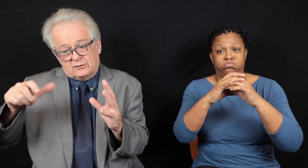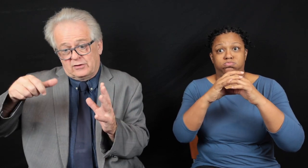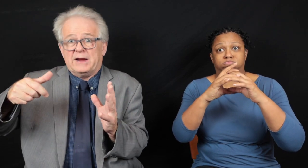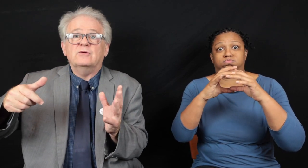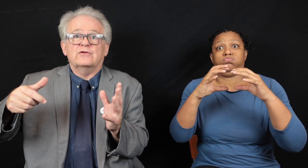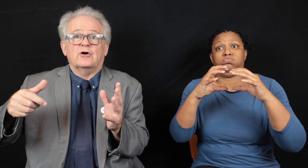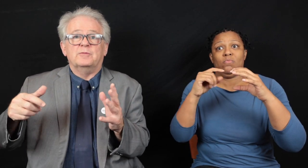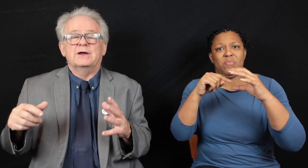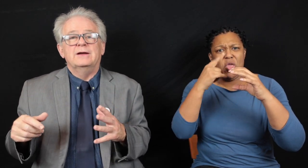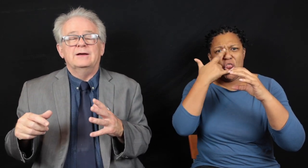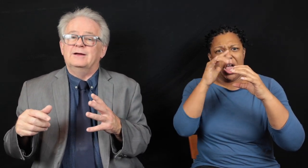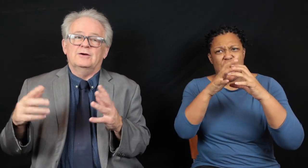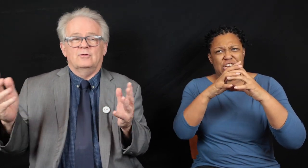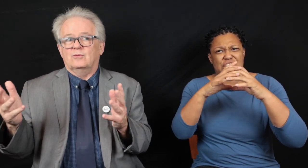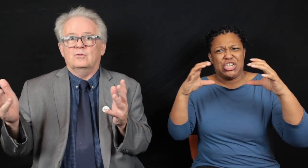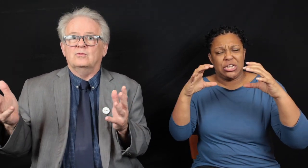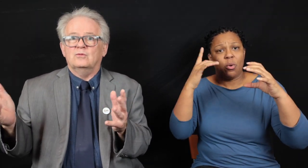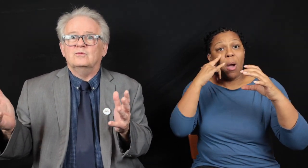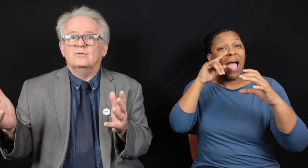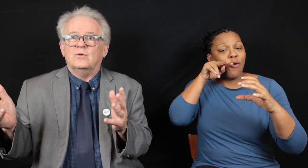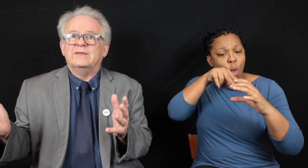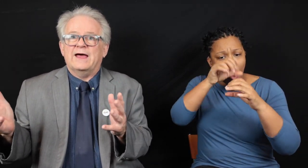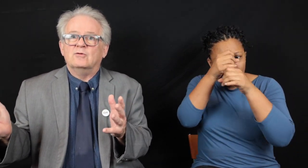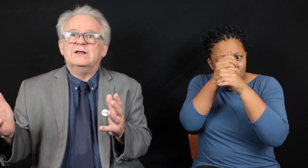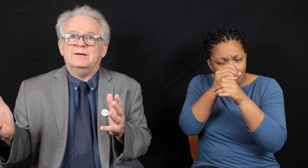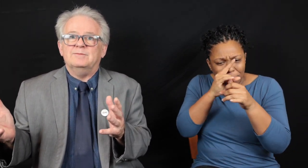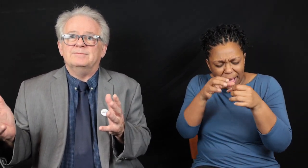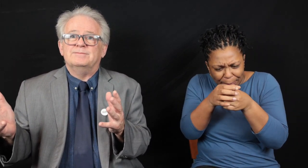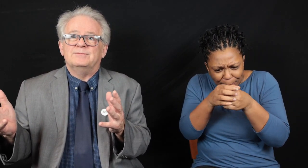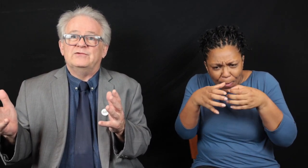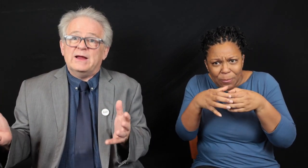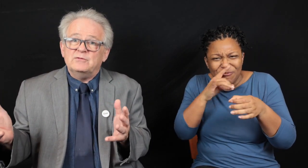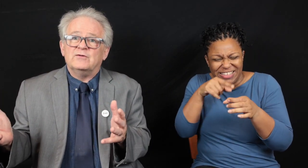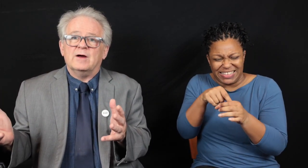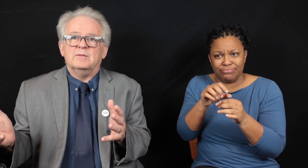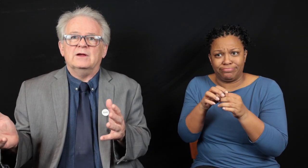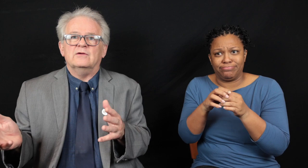under the microscope. What that really stems from is